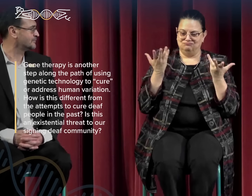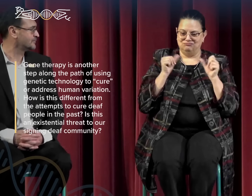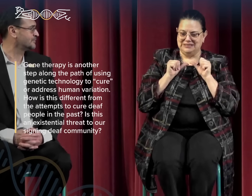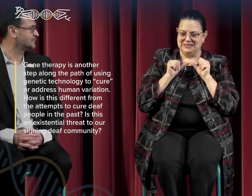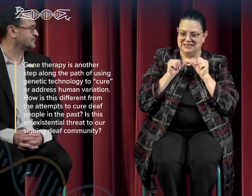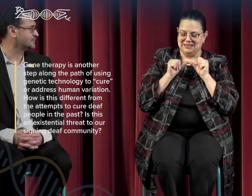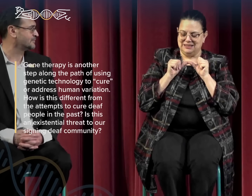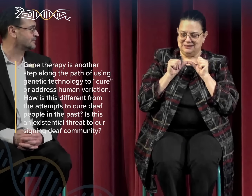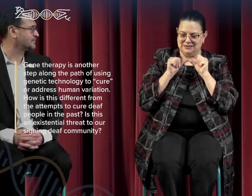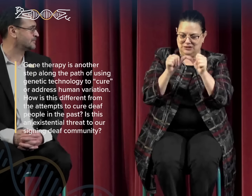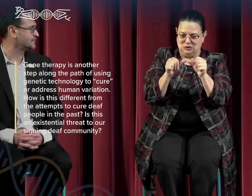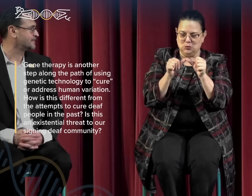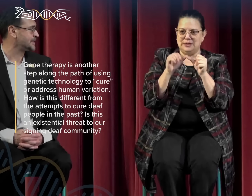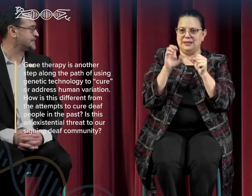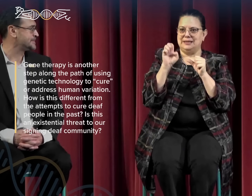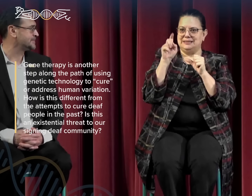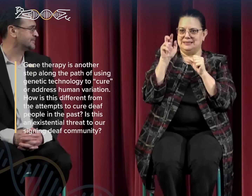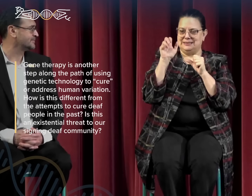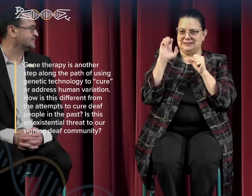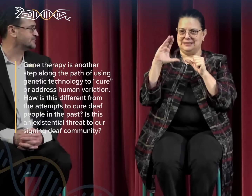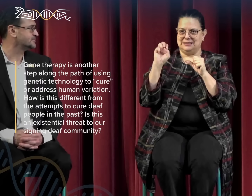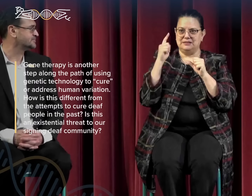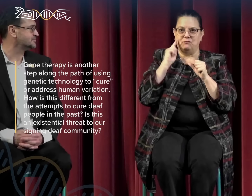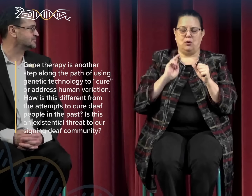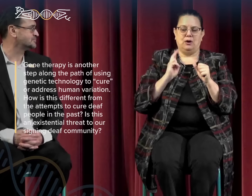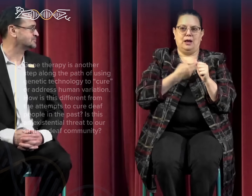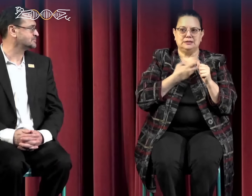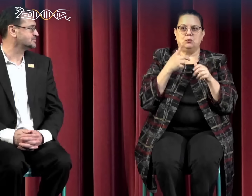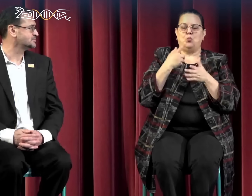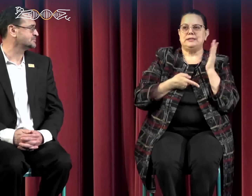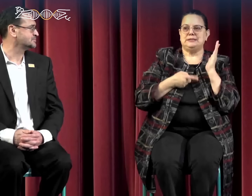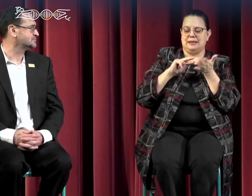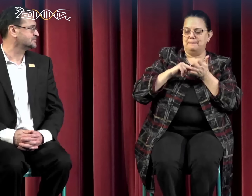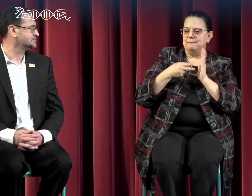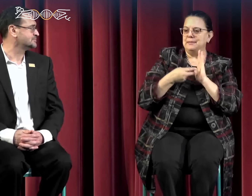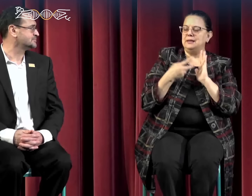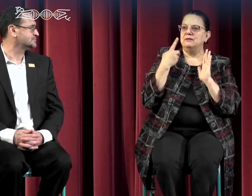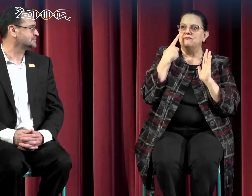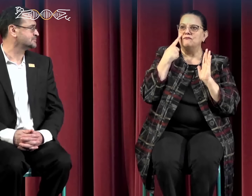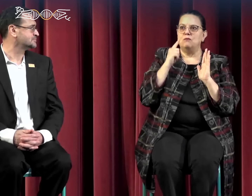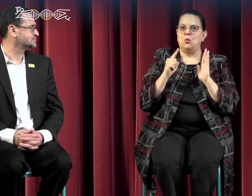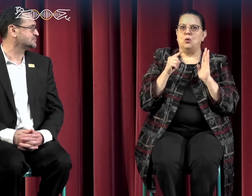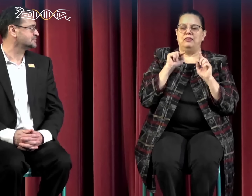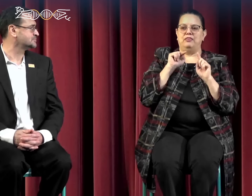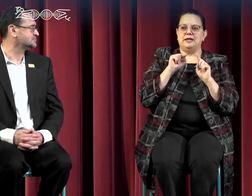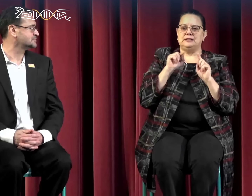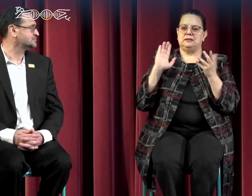Then we have to think about what that means for us to continue to exist as